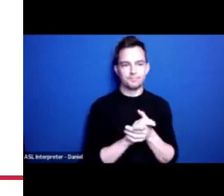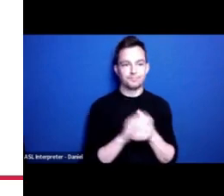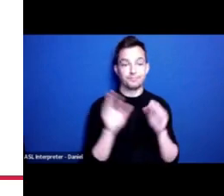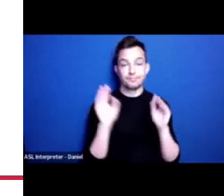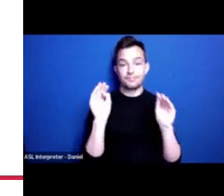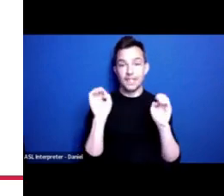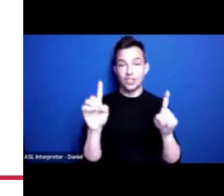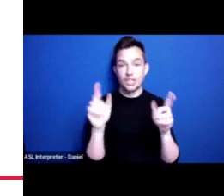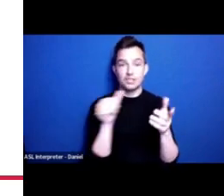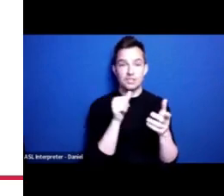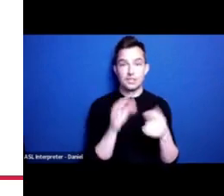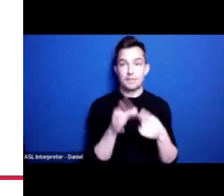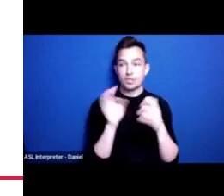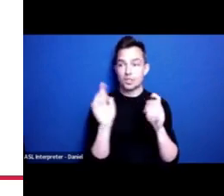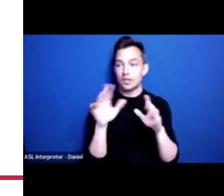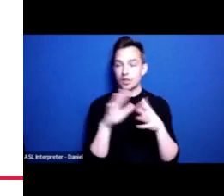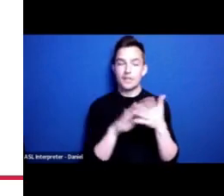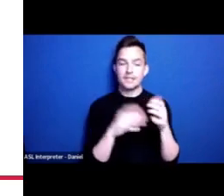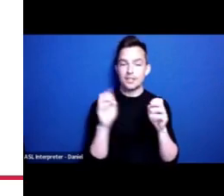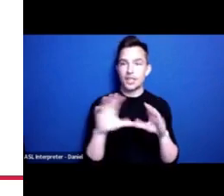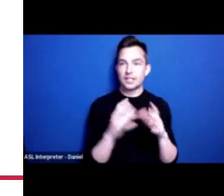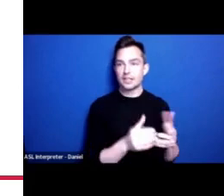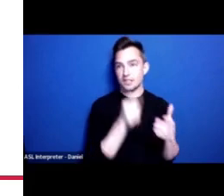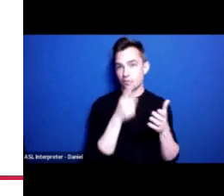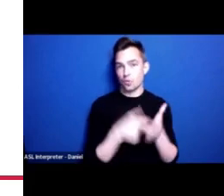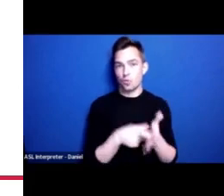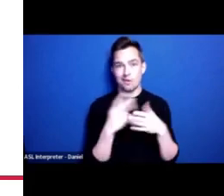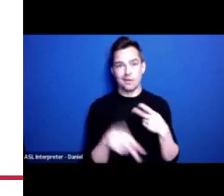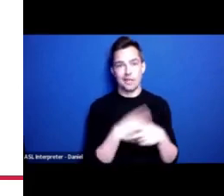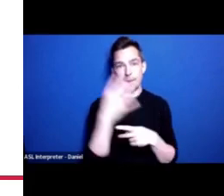really special, once you get into those education classes, doesn't require a ton of memorization, this application,